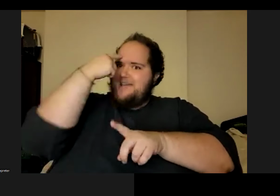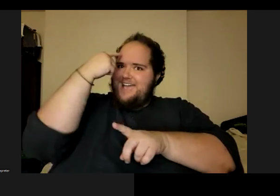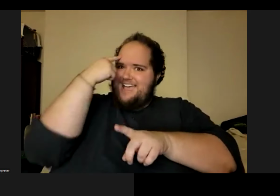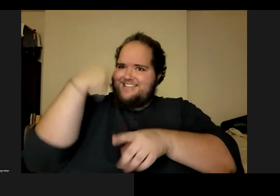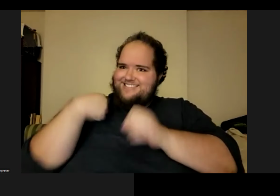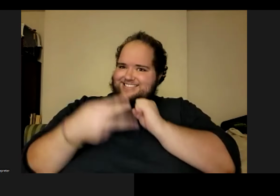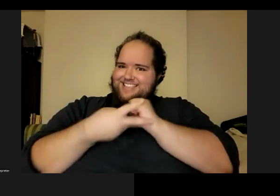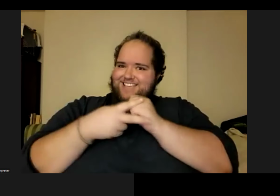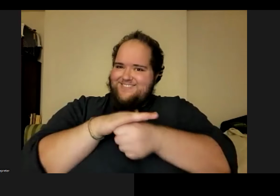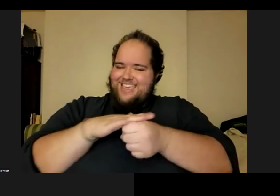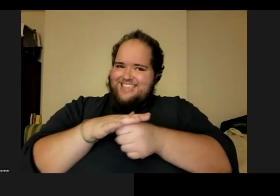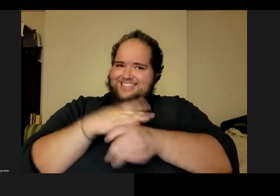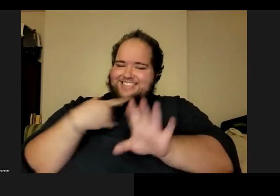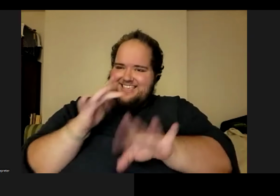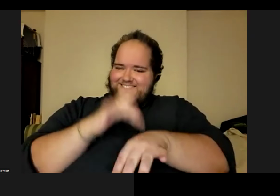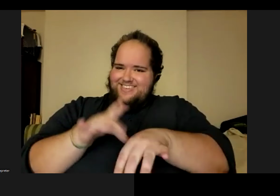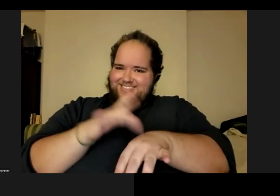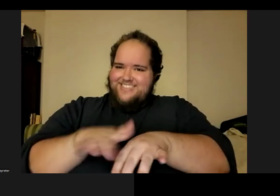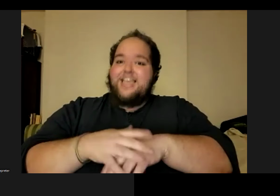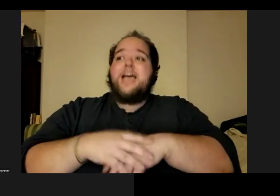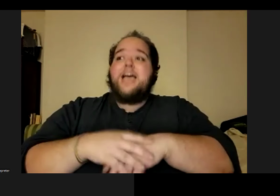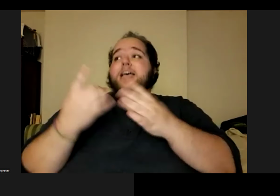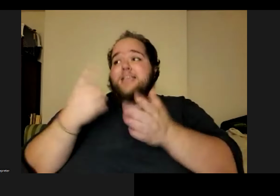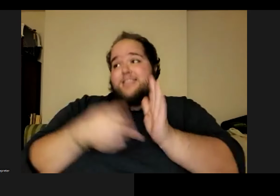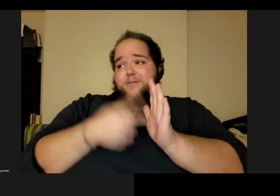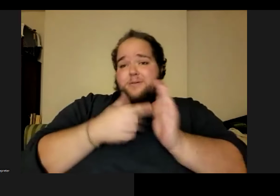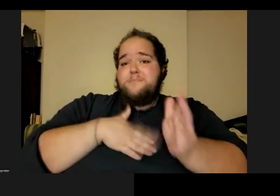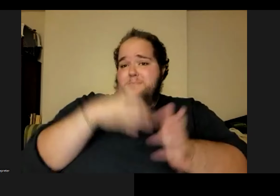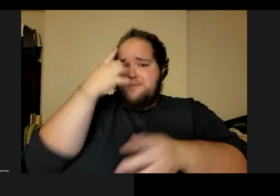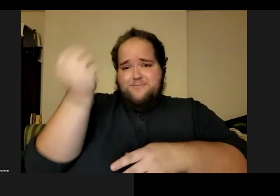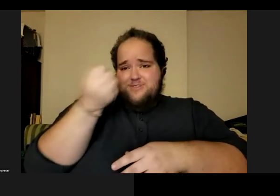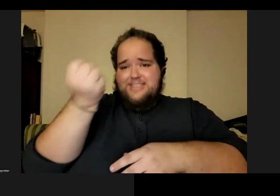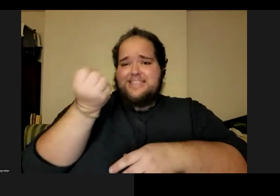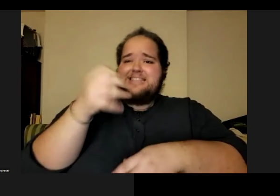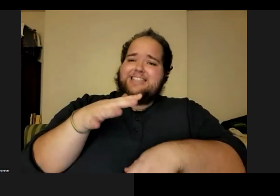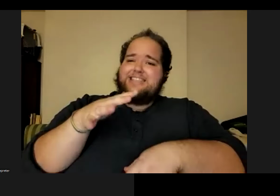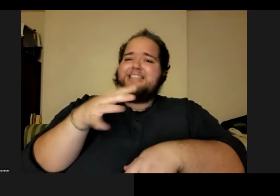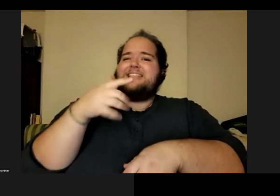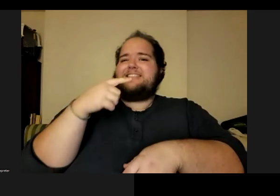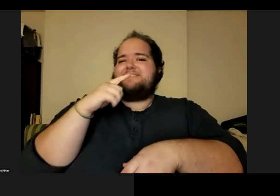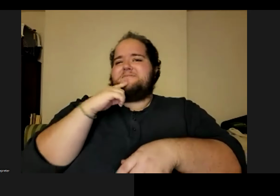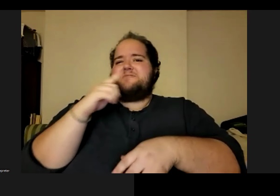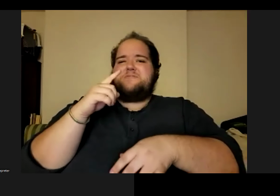Yeah, and since sometimes my memory can be as patchy as one of